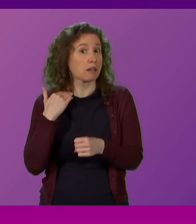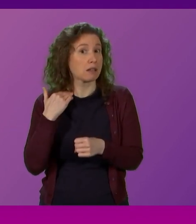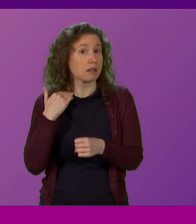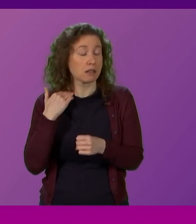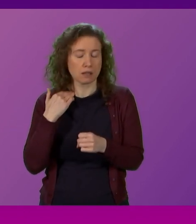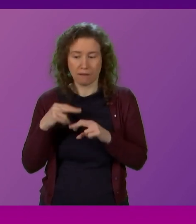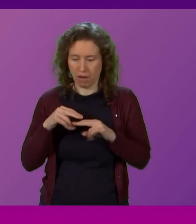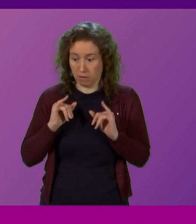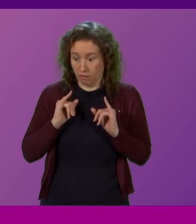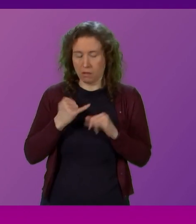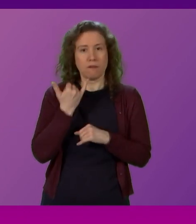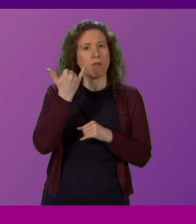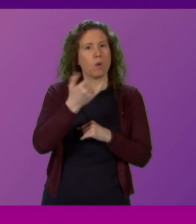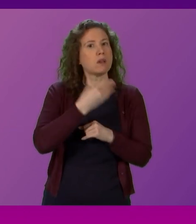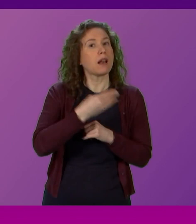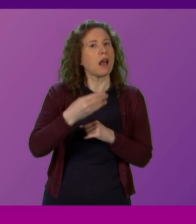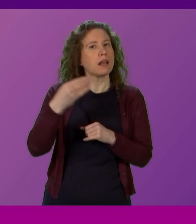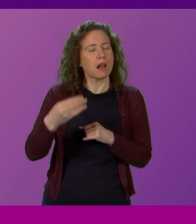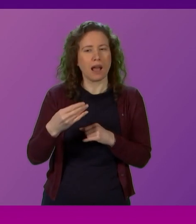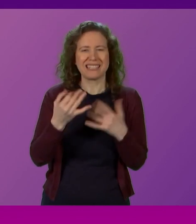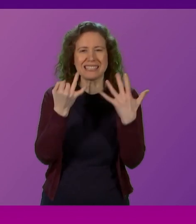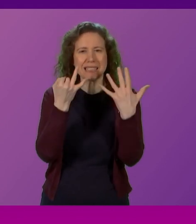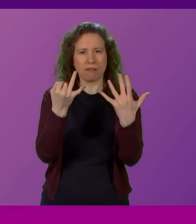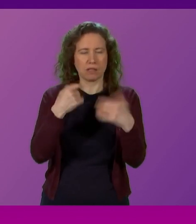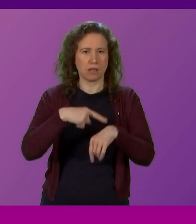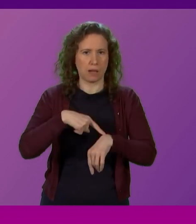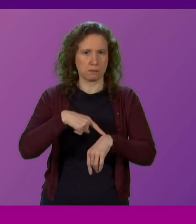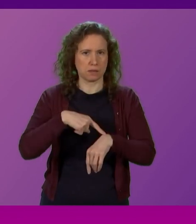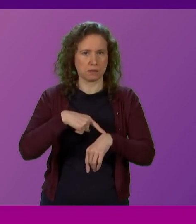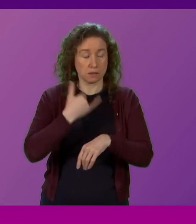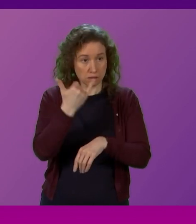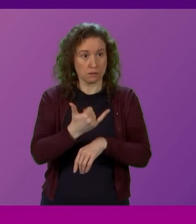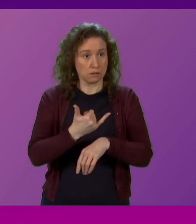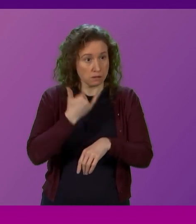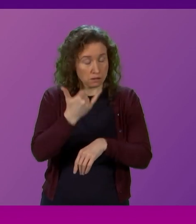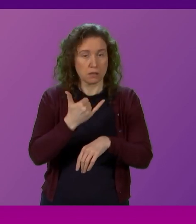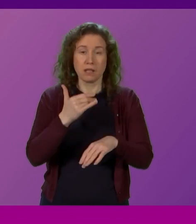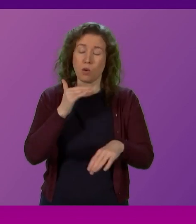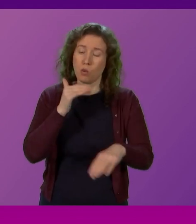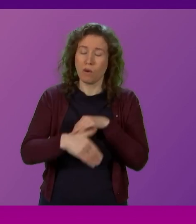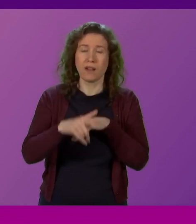The family dialled 999 seven times, and it took more than 12 and a half hours for the